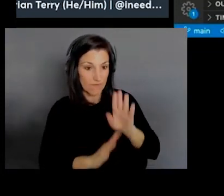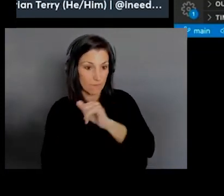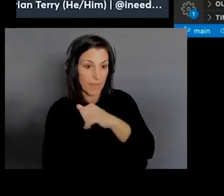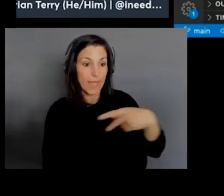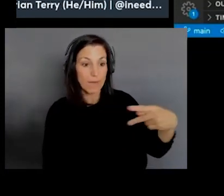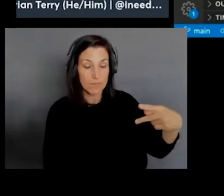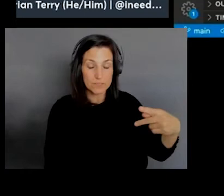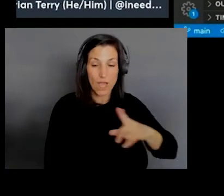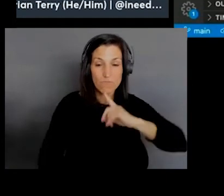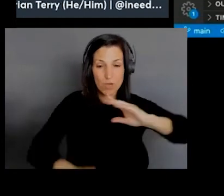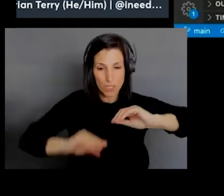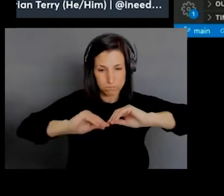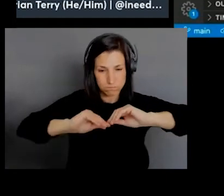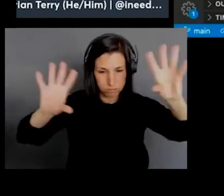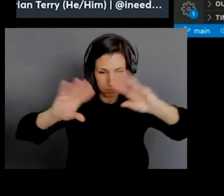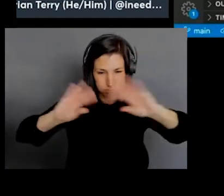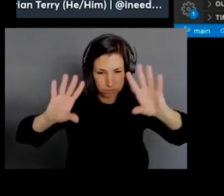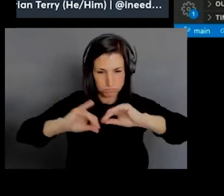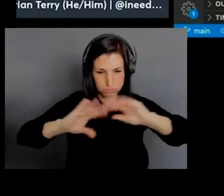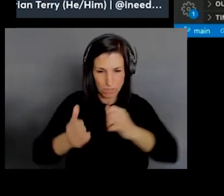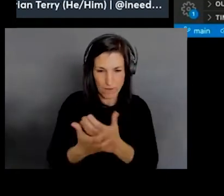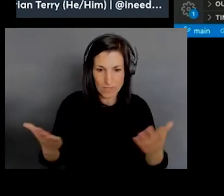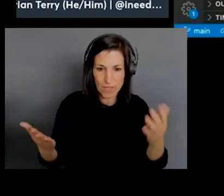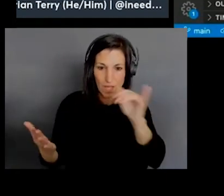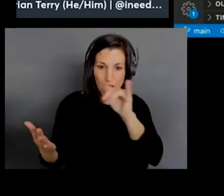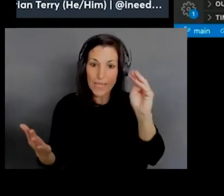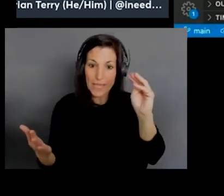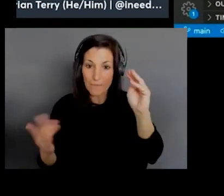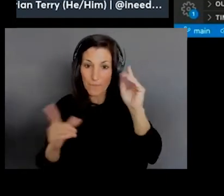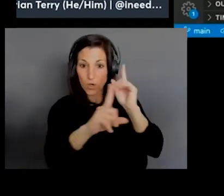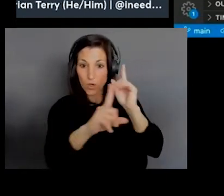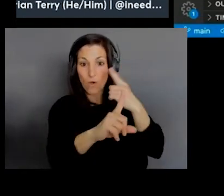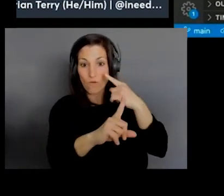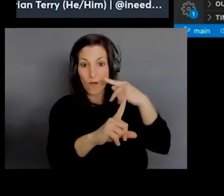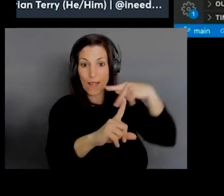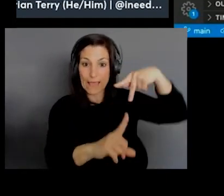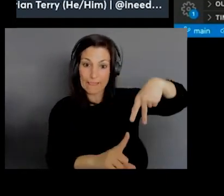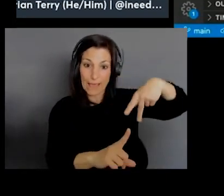So here's an IM role for my Lambda function. I'm not gonna go into too much detail on this one,